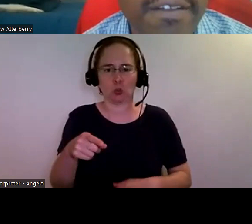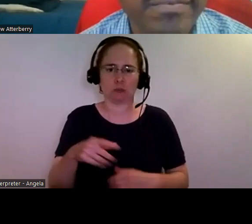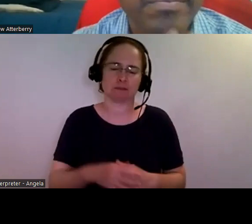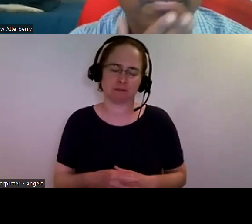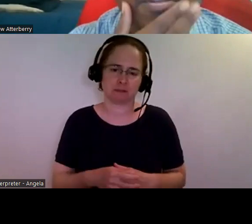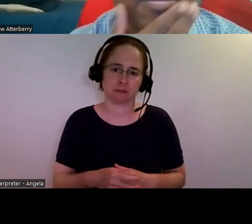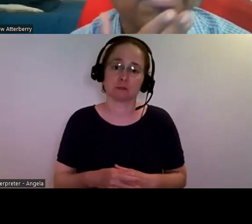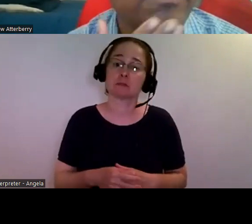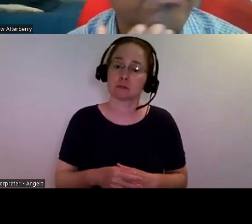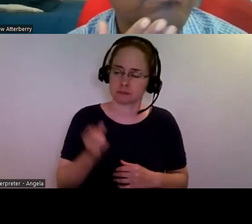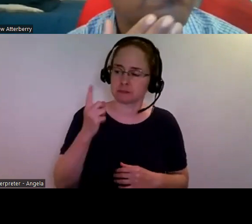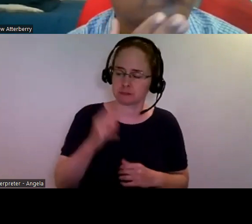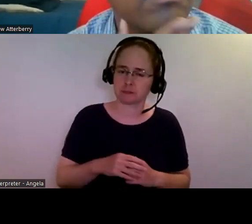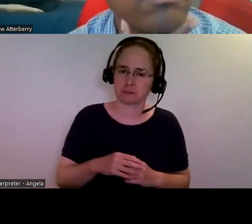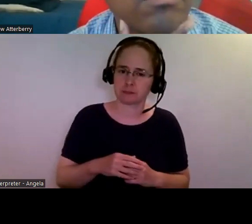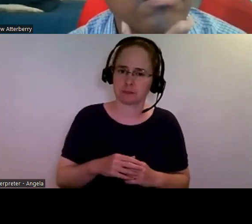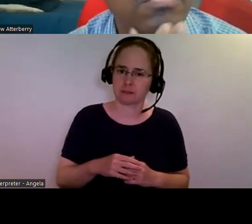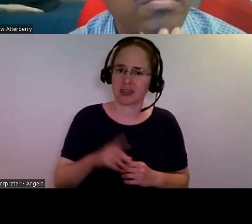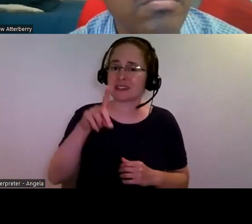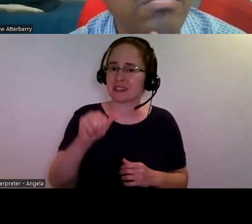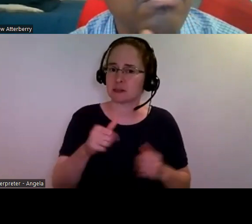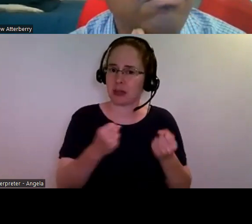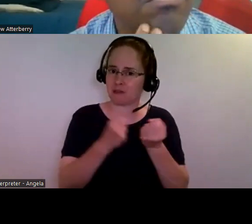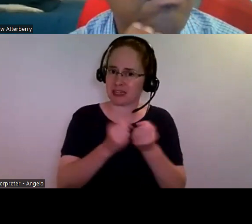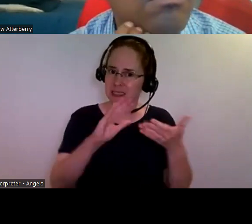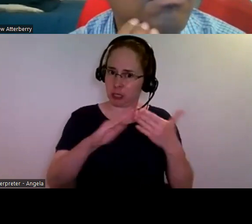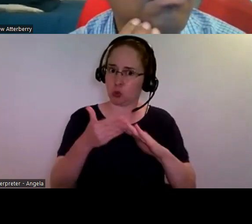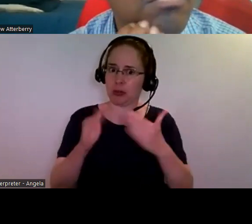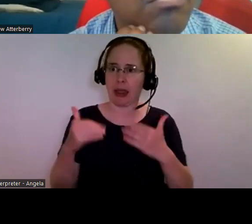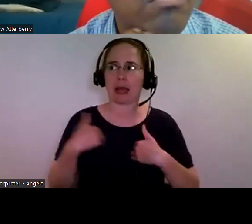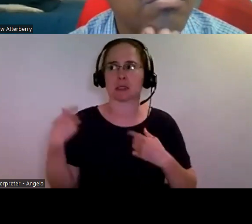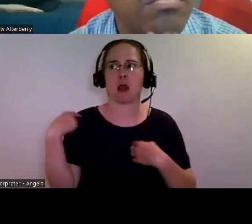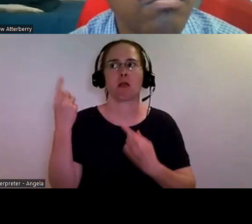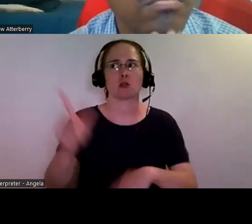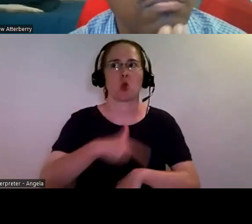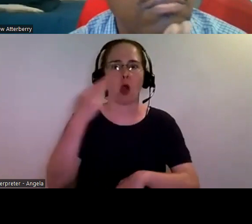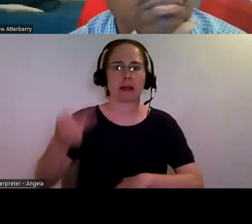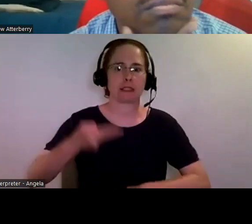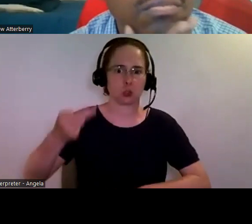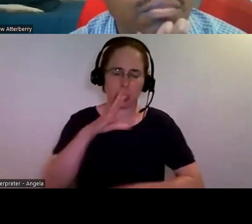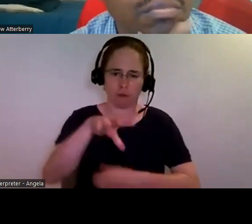(Riley Hurt) Certainly. The disability advocacy community has a long history of including young